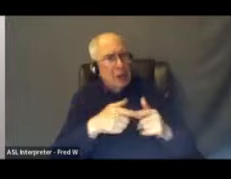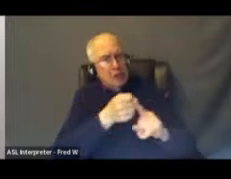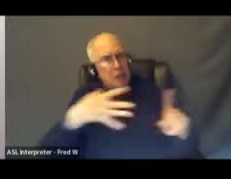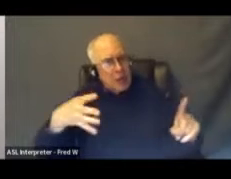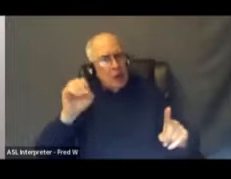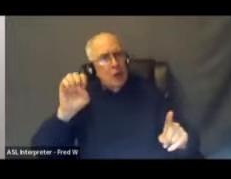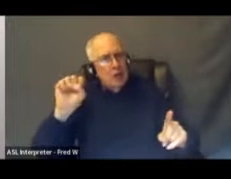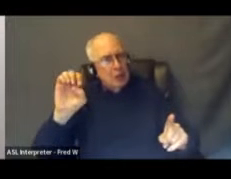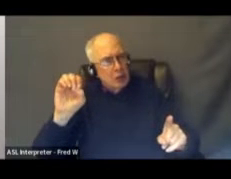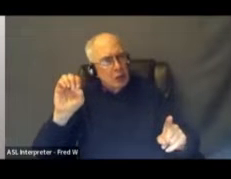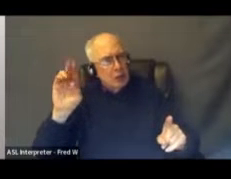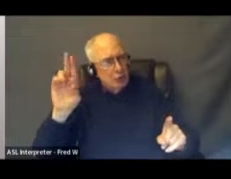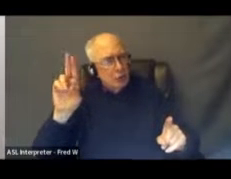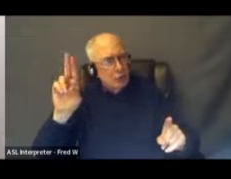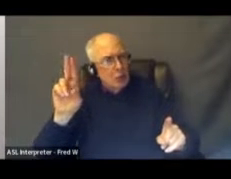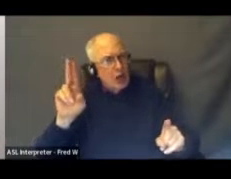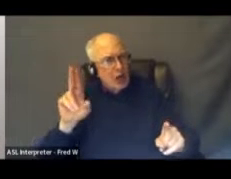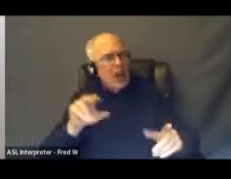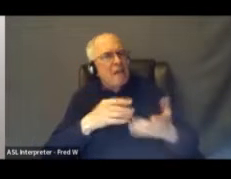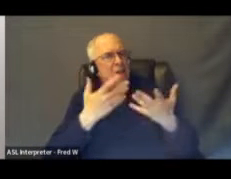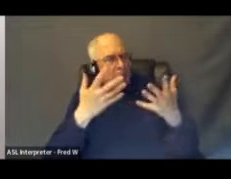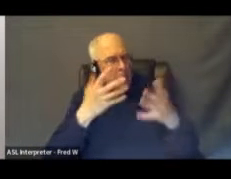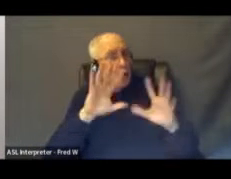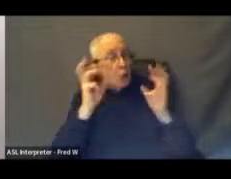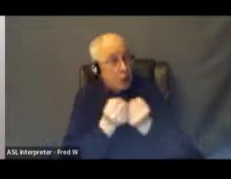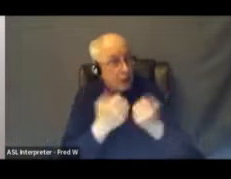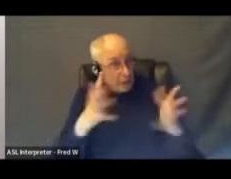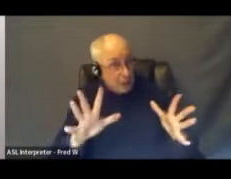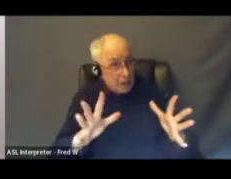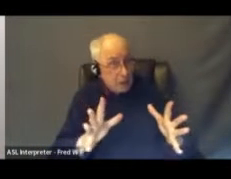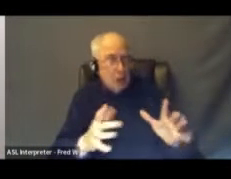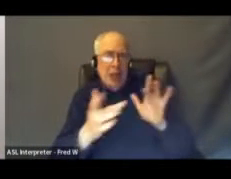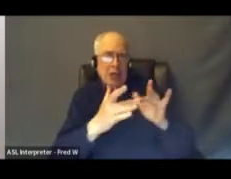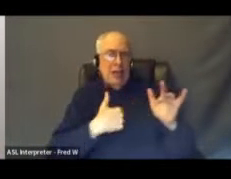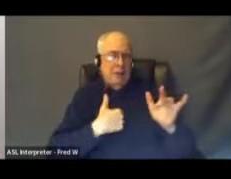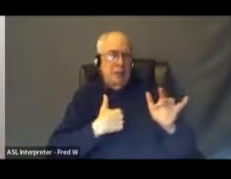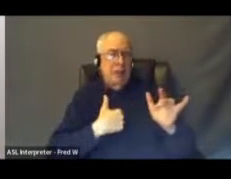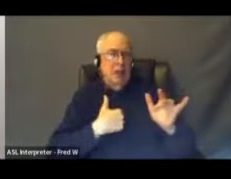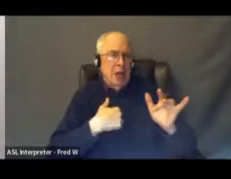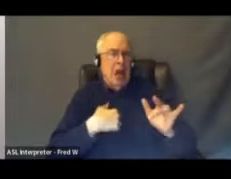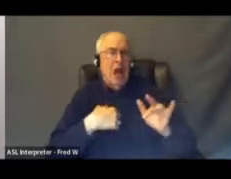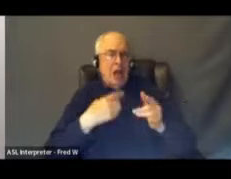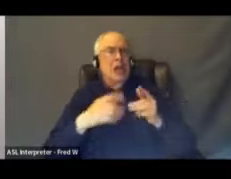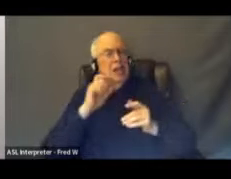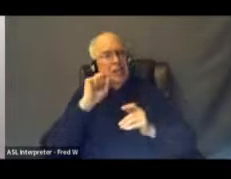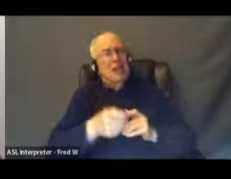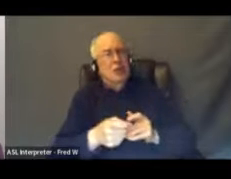out to myself after the webinar and we can make sure that you get access to these resources that we use in Colorado. The